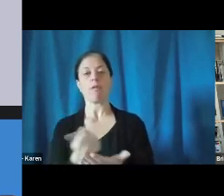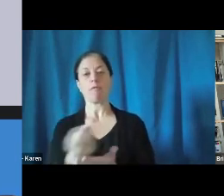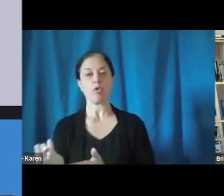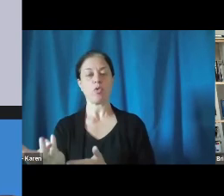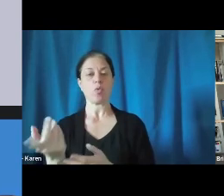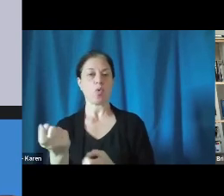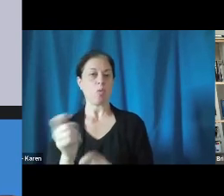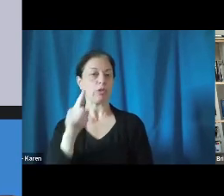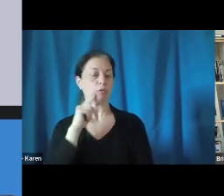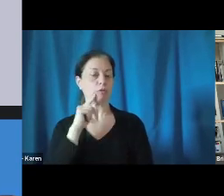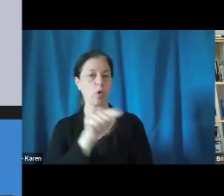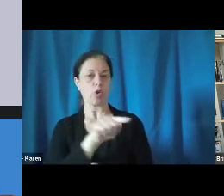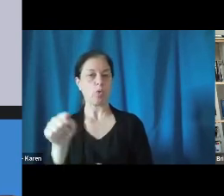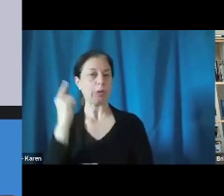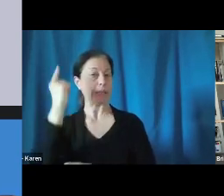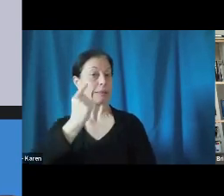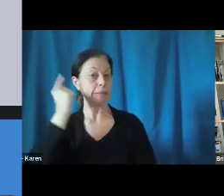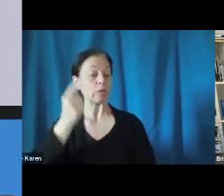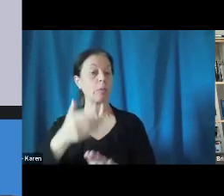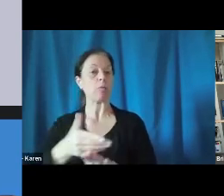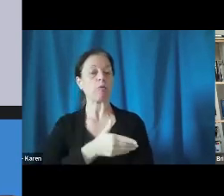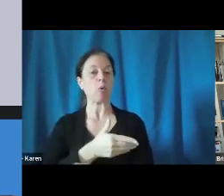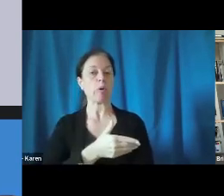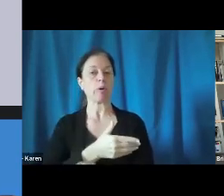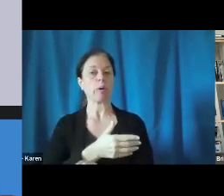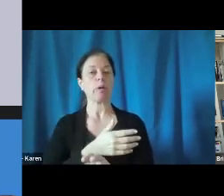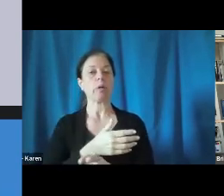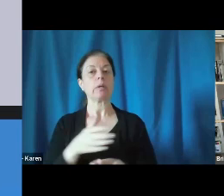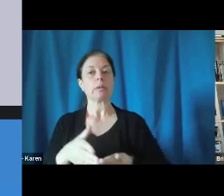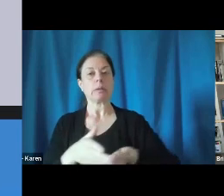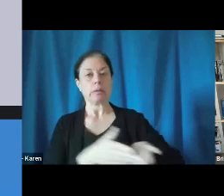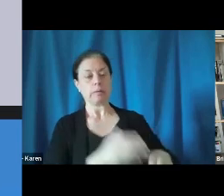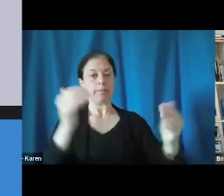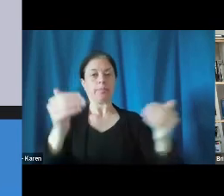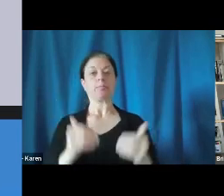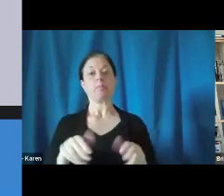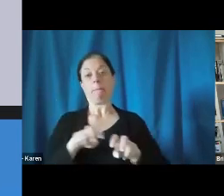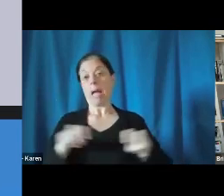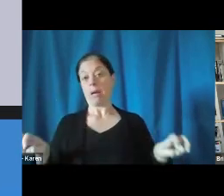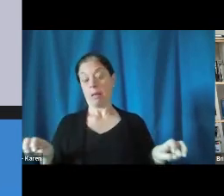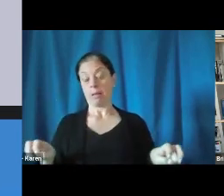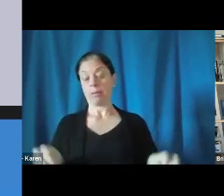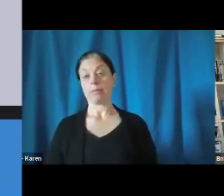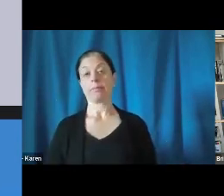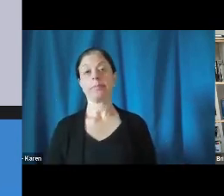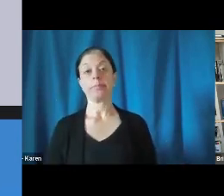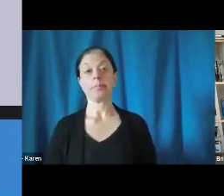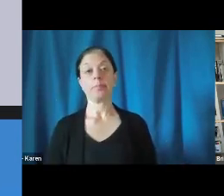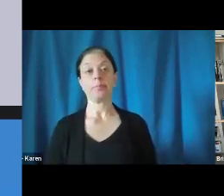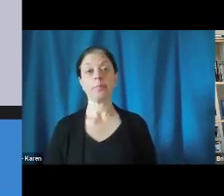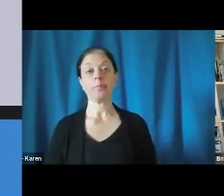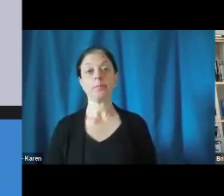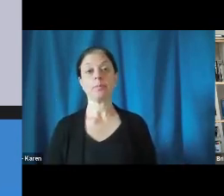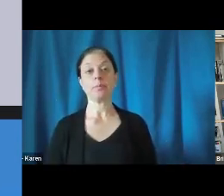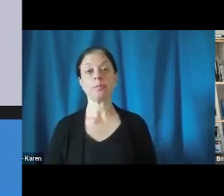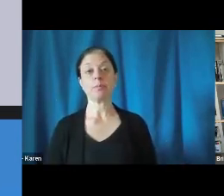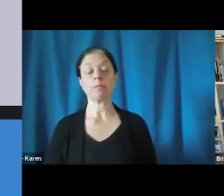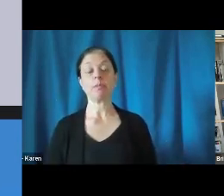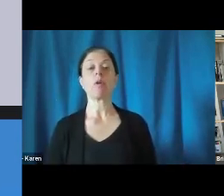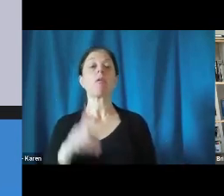So we will move into a little bit of reflection now. I will offer a few reflection questions for you all to consider before we move into our panel